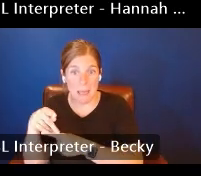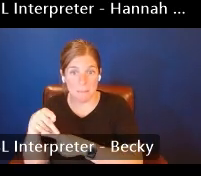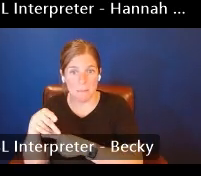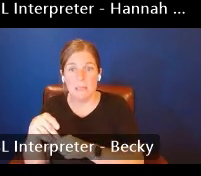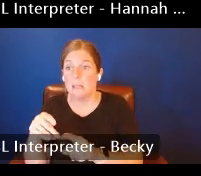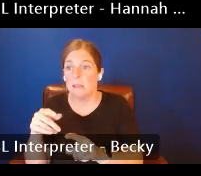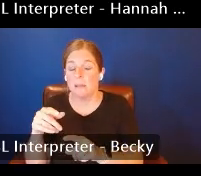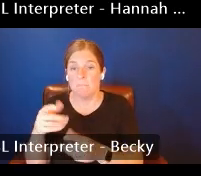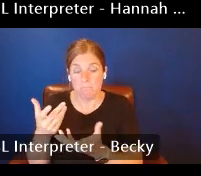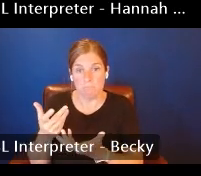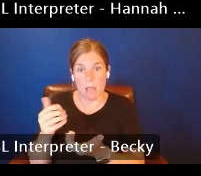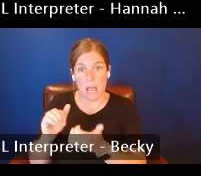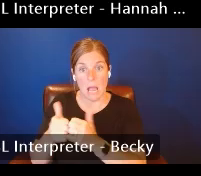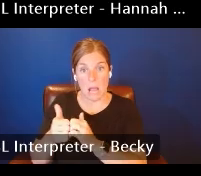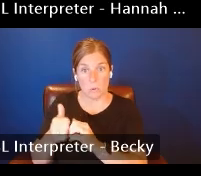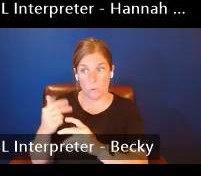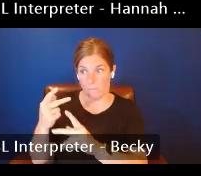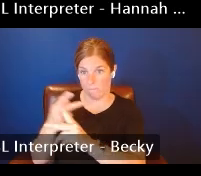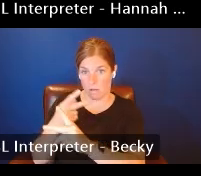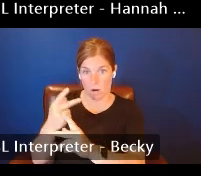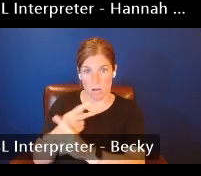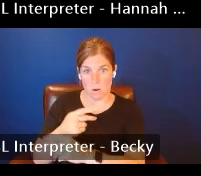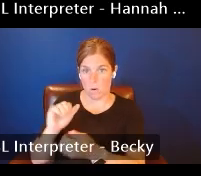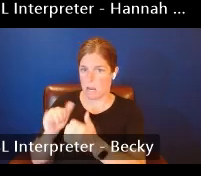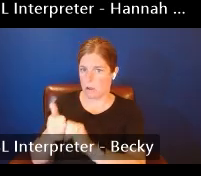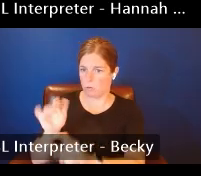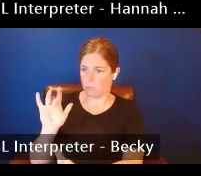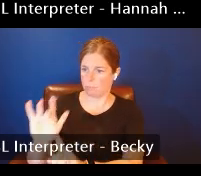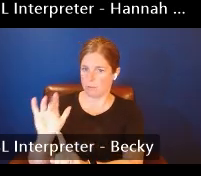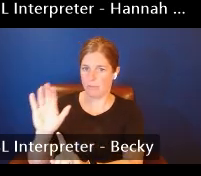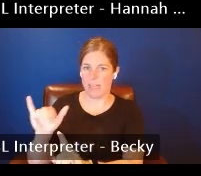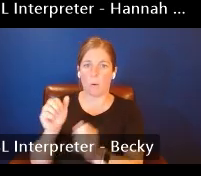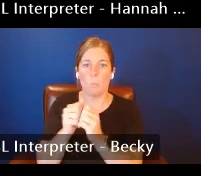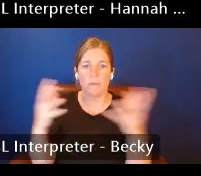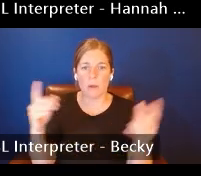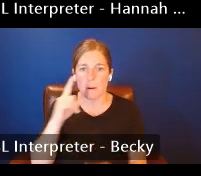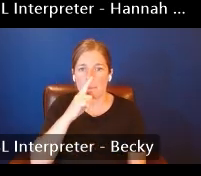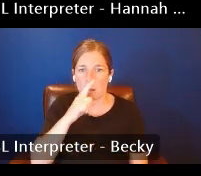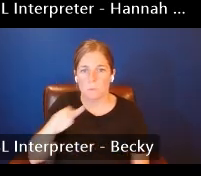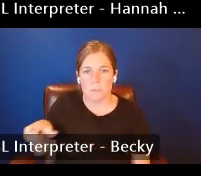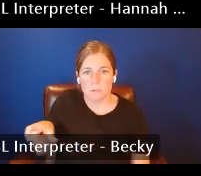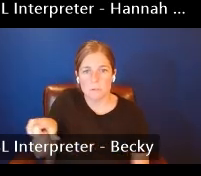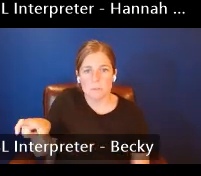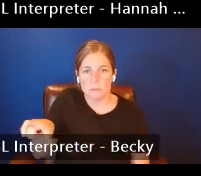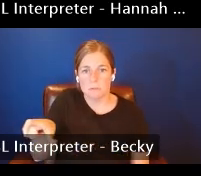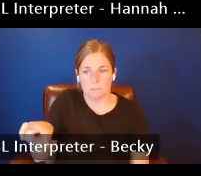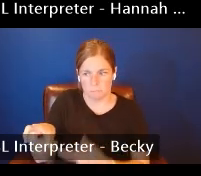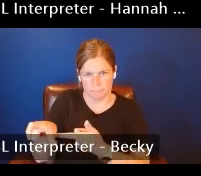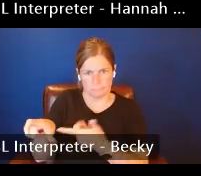And if you're not a mouse user, how do you click on that thing to learn more about it.